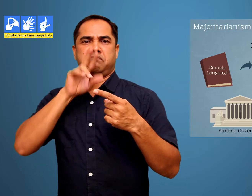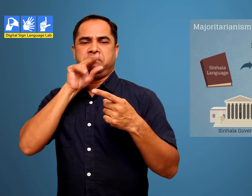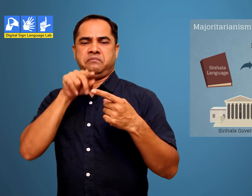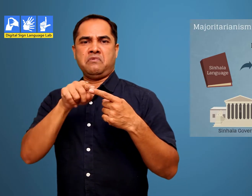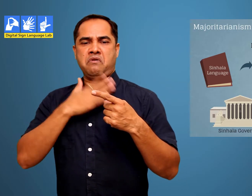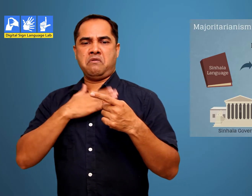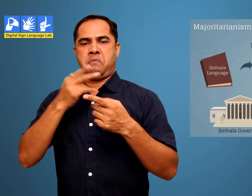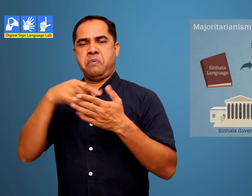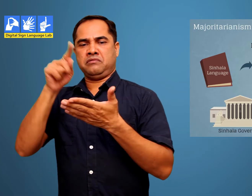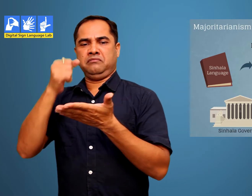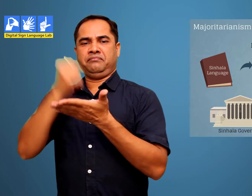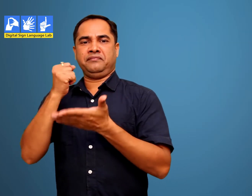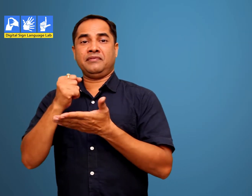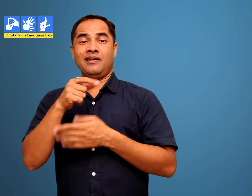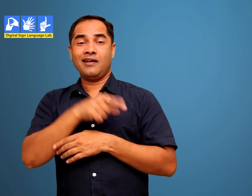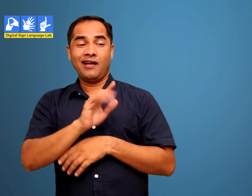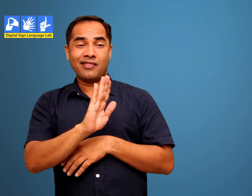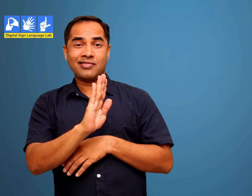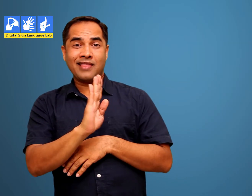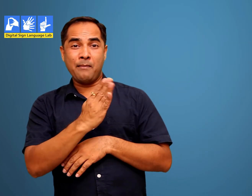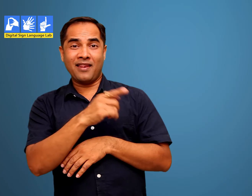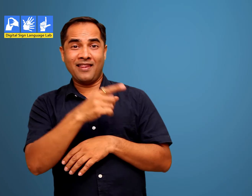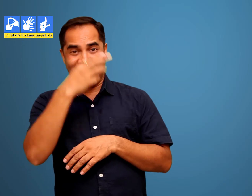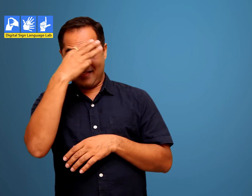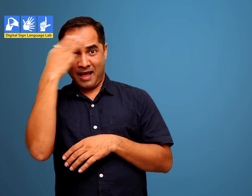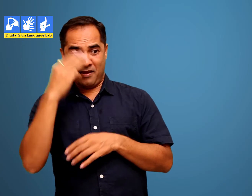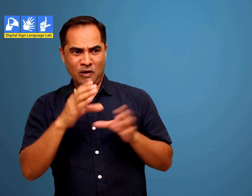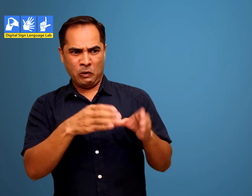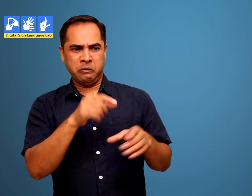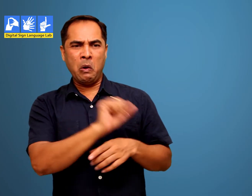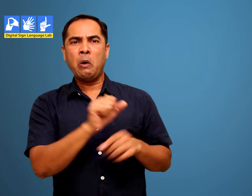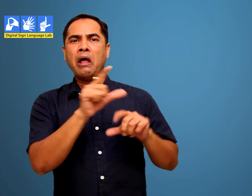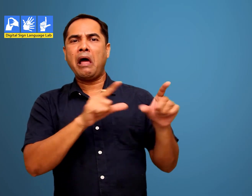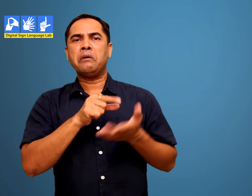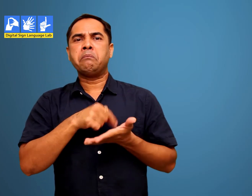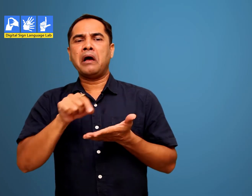overlooking the Tamil language community.